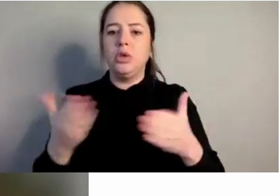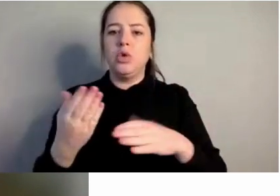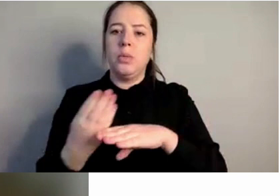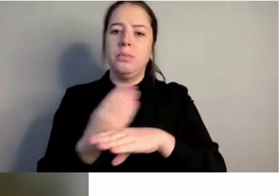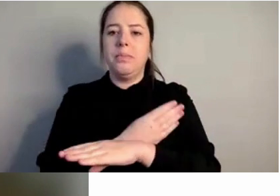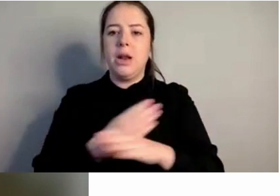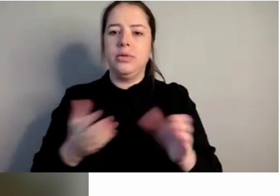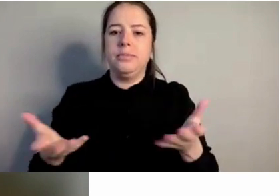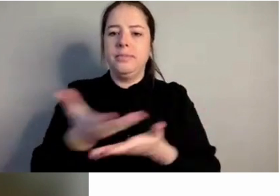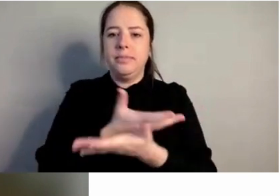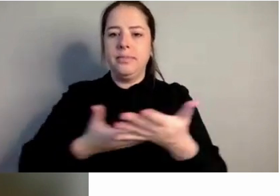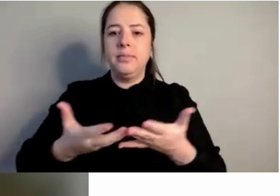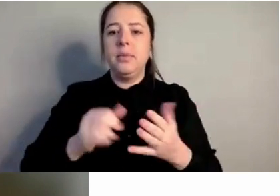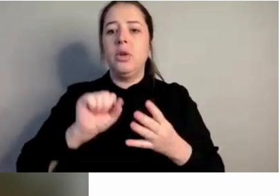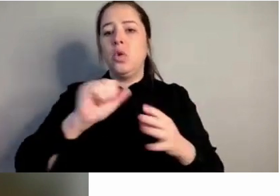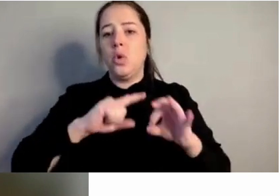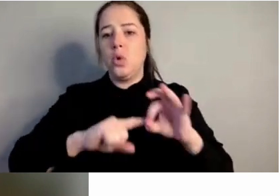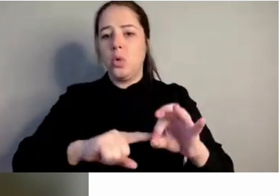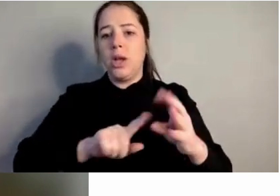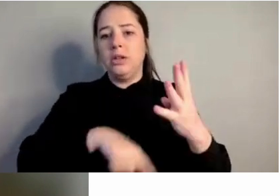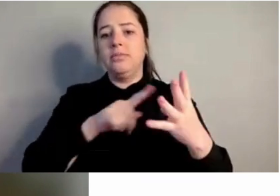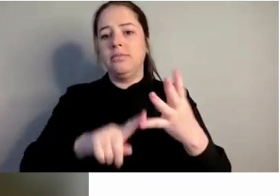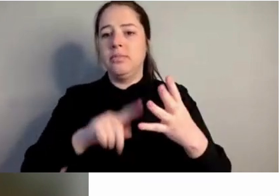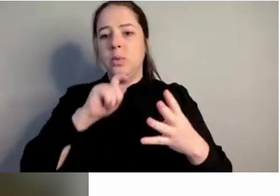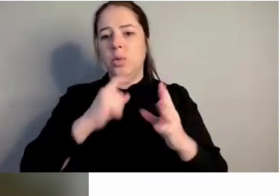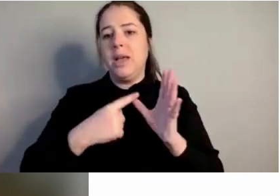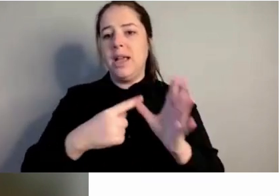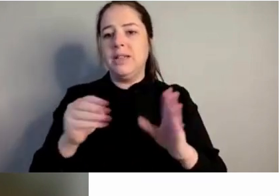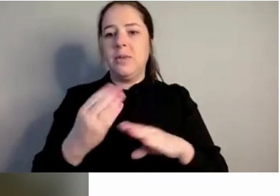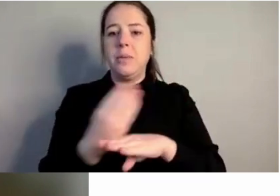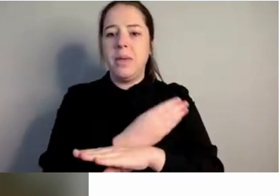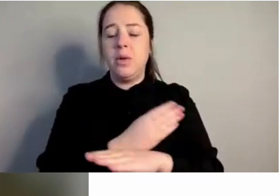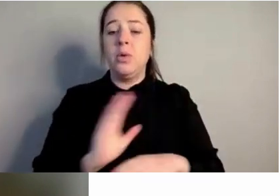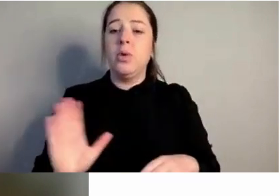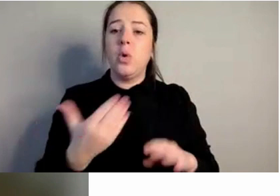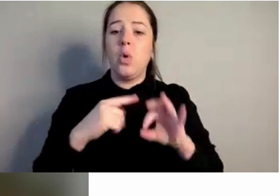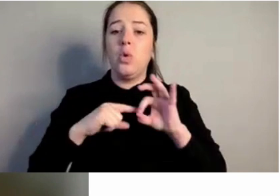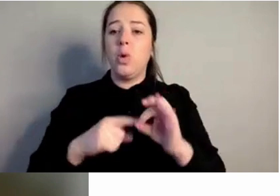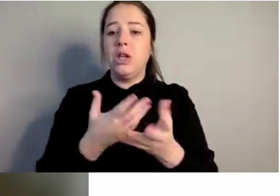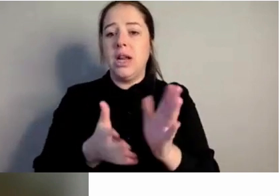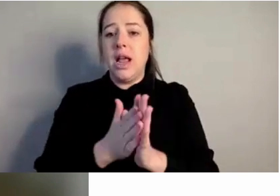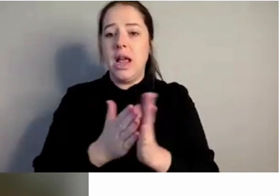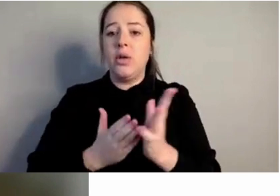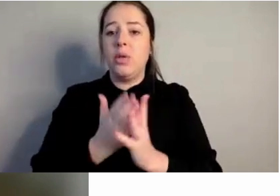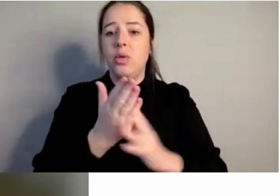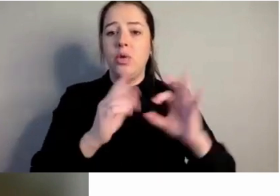and then your questions will be answered by our panel. All questions can be submitted via the question and answer function